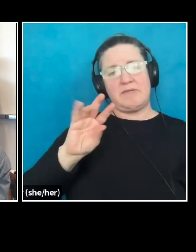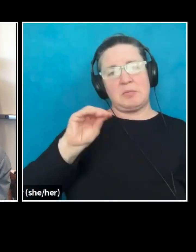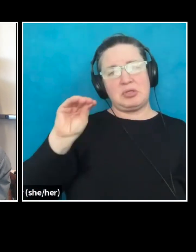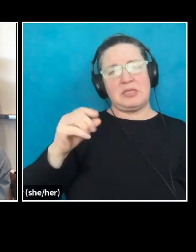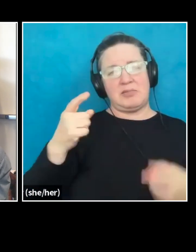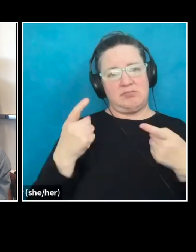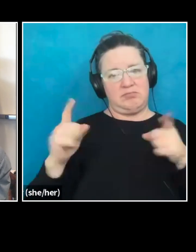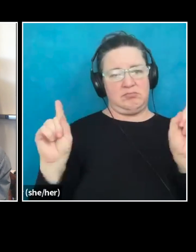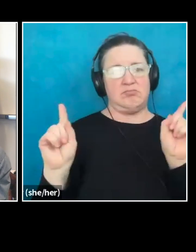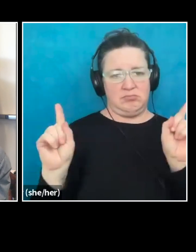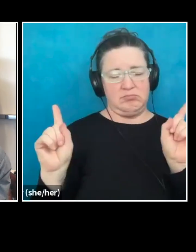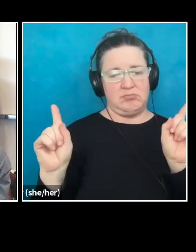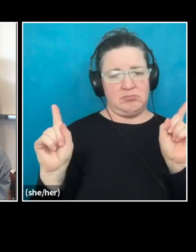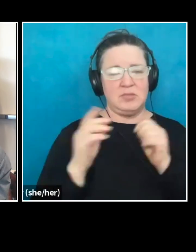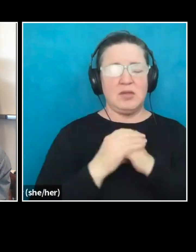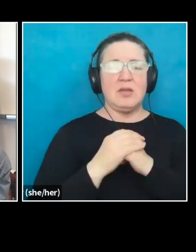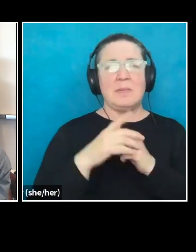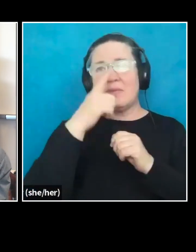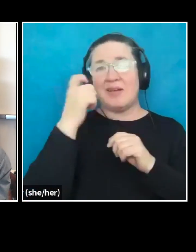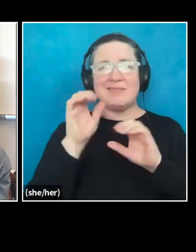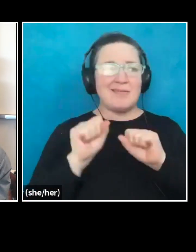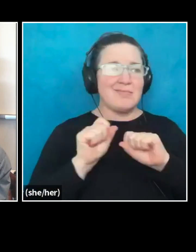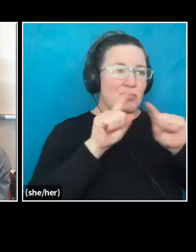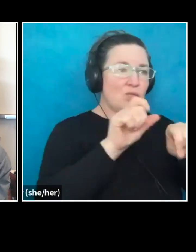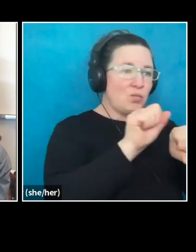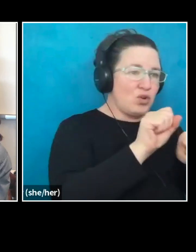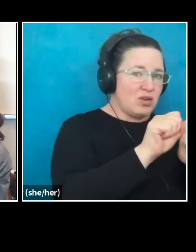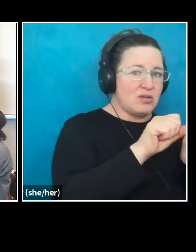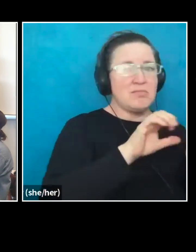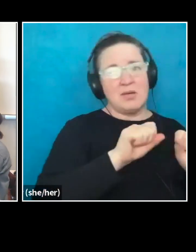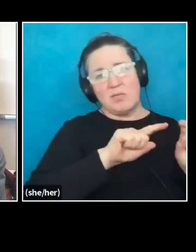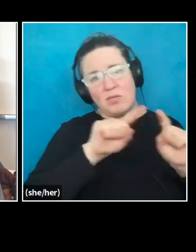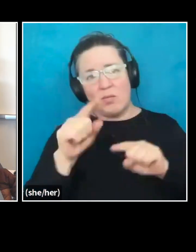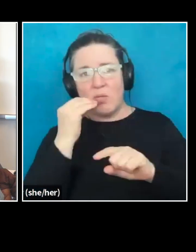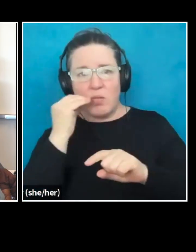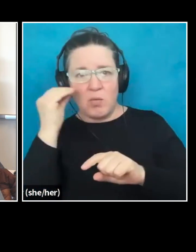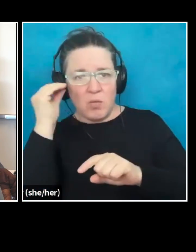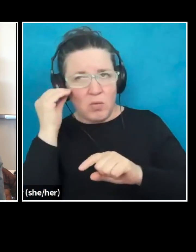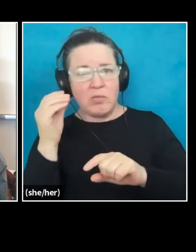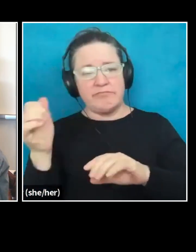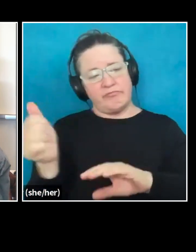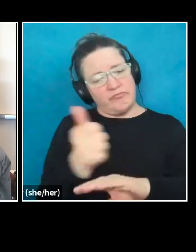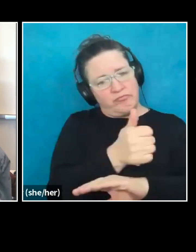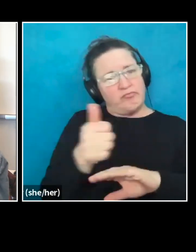When they don't have that, a lot of times they find themselves right back in the justice system